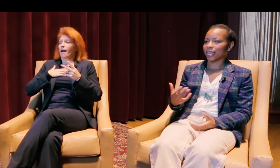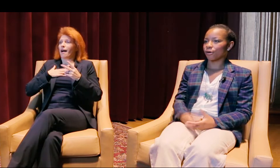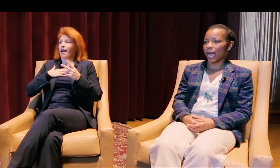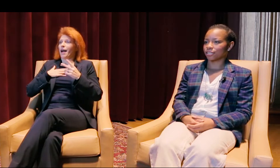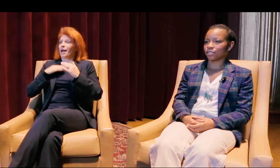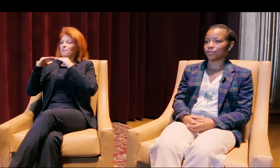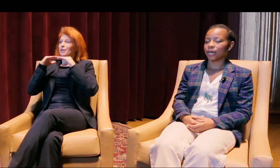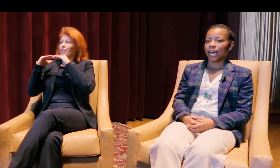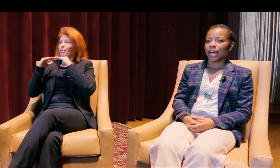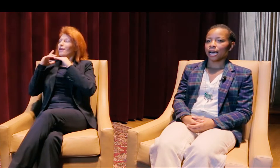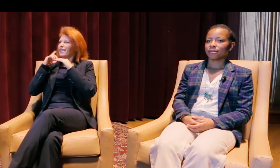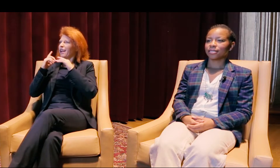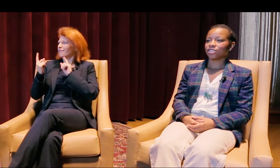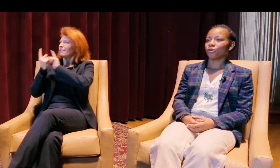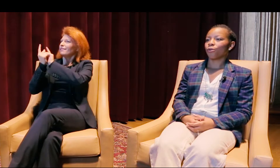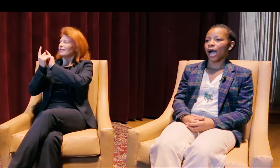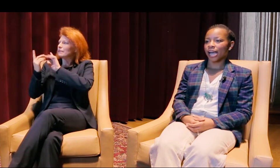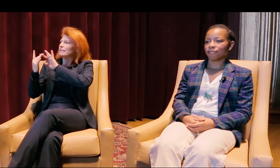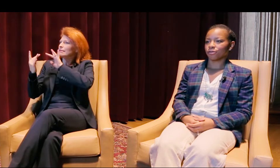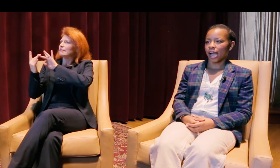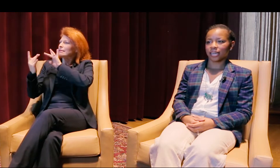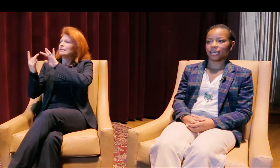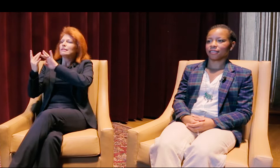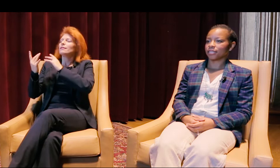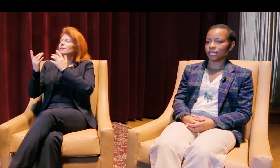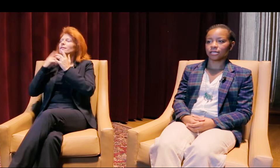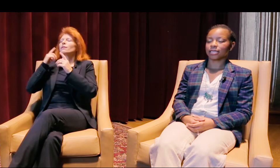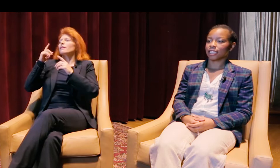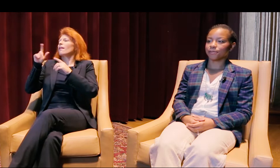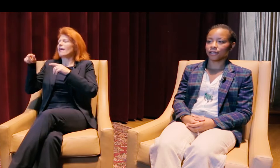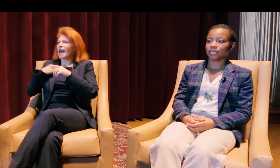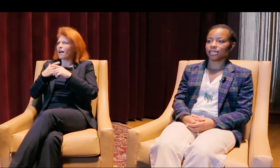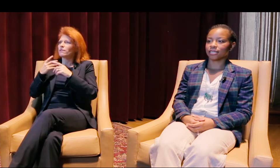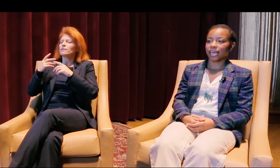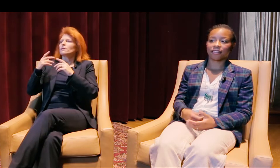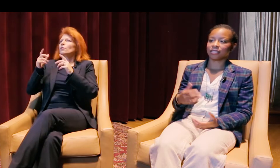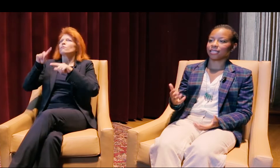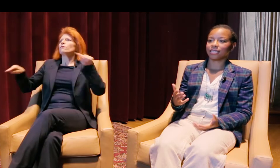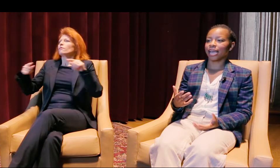that I can go back to, such a wide variety of skills and experiences that even to this day